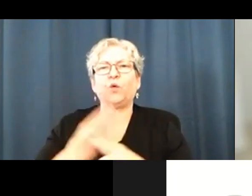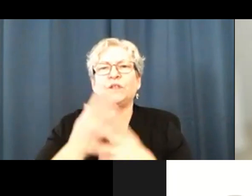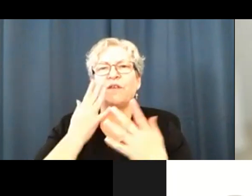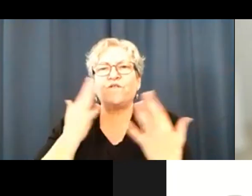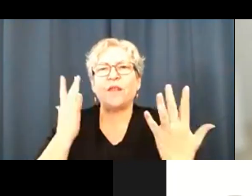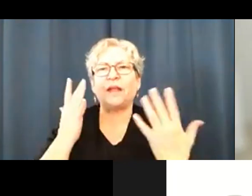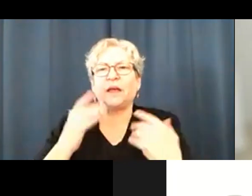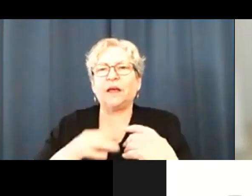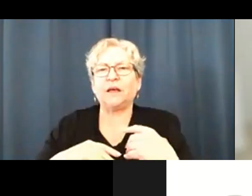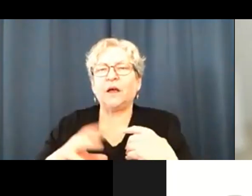[Yvonne] The widget is UserWay.